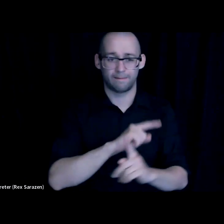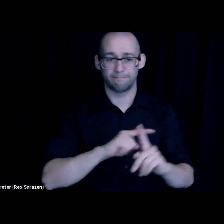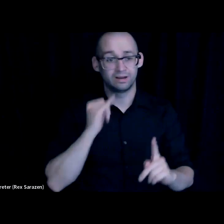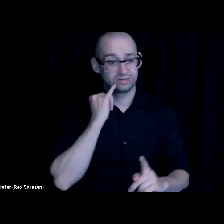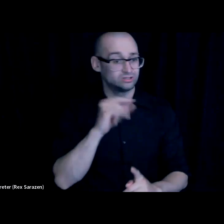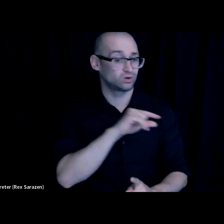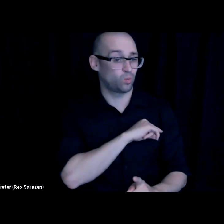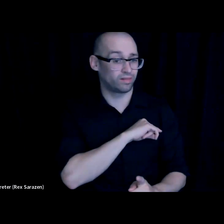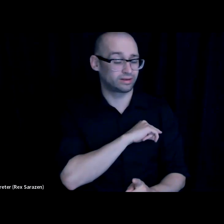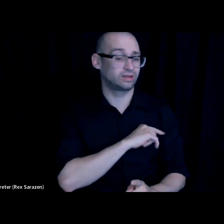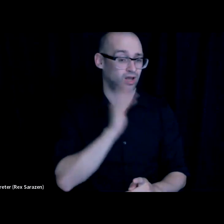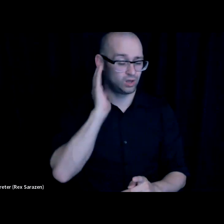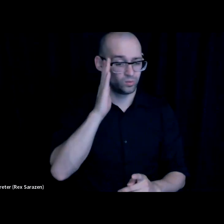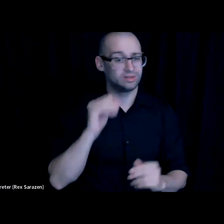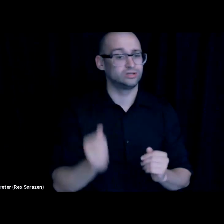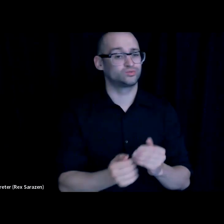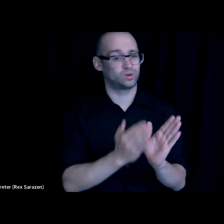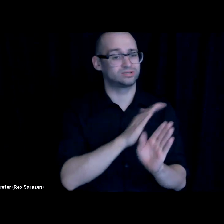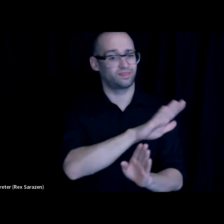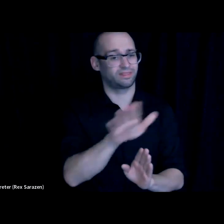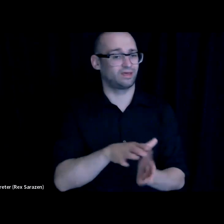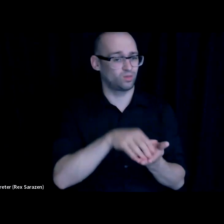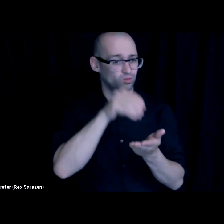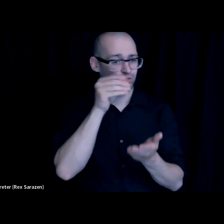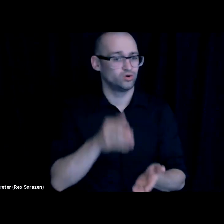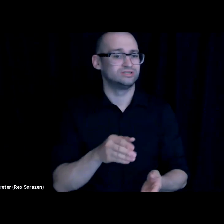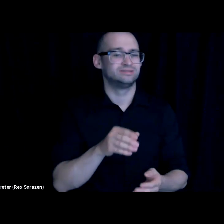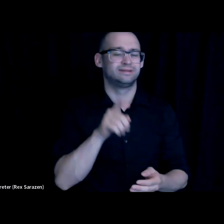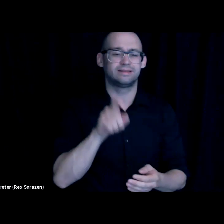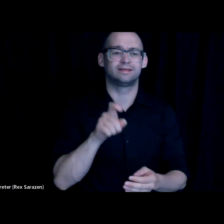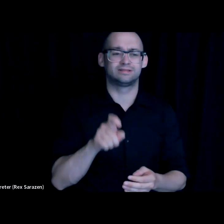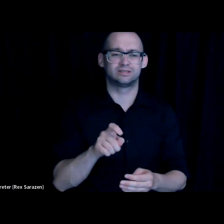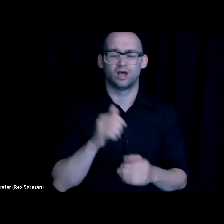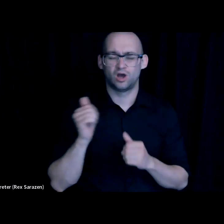address their learner needs, and we follow the Tripoli framework where they're not only